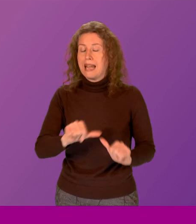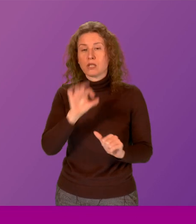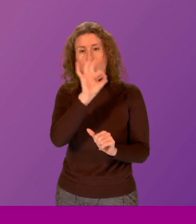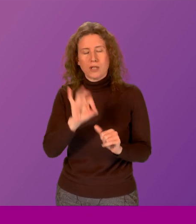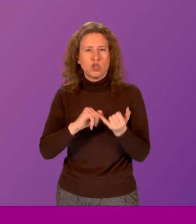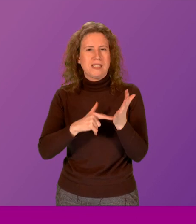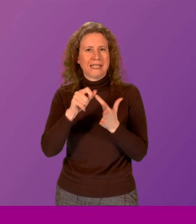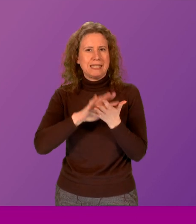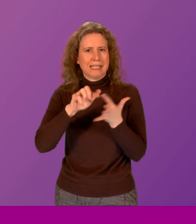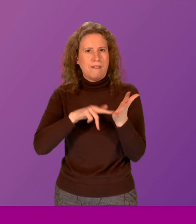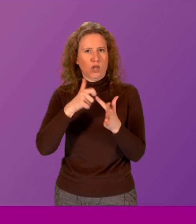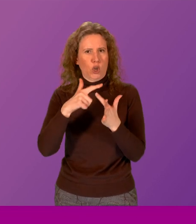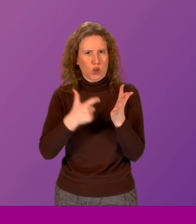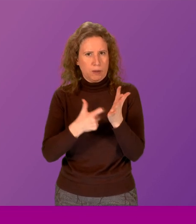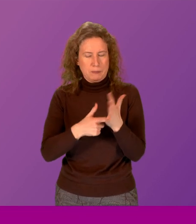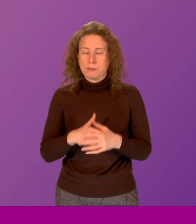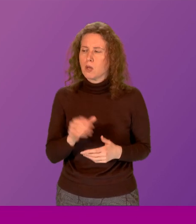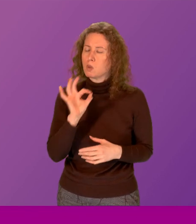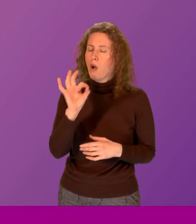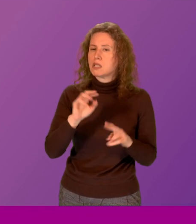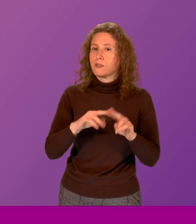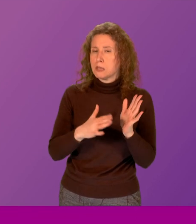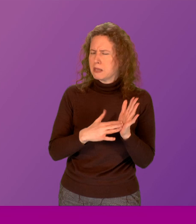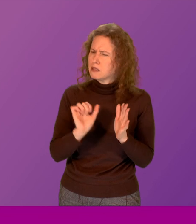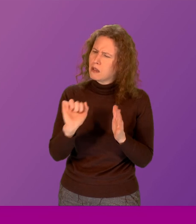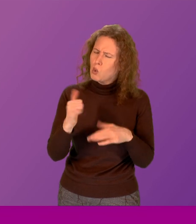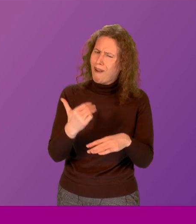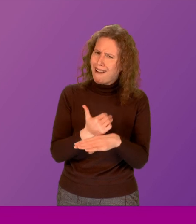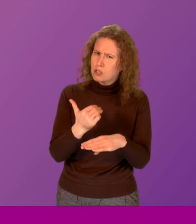To ask the First Minister what action the Scottish Government plans to take